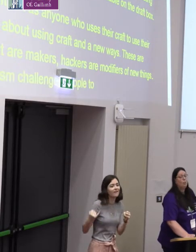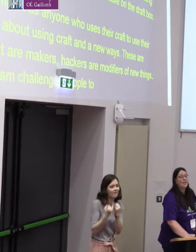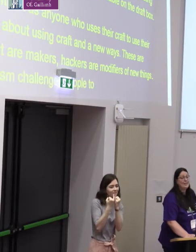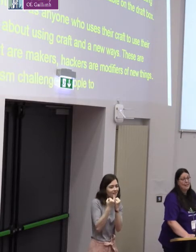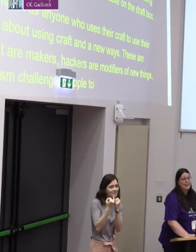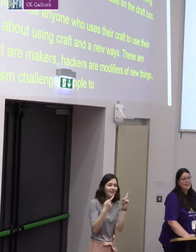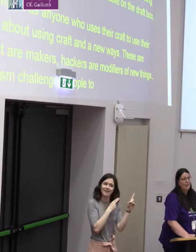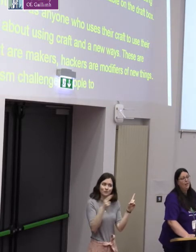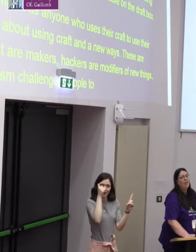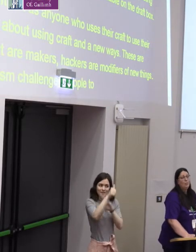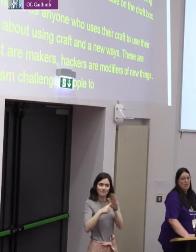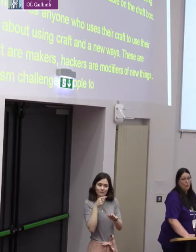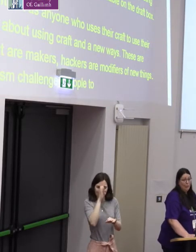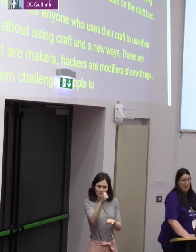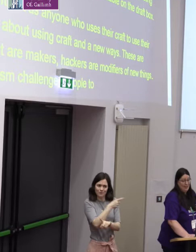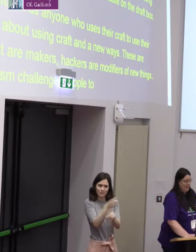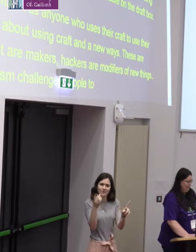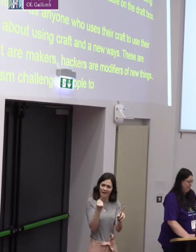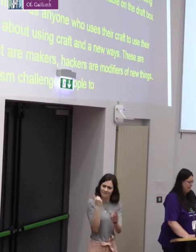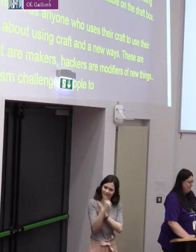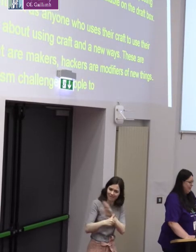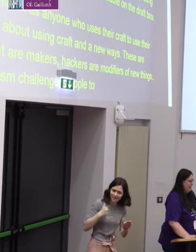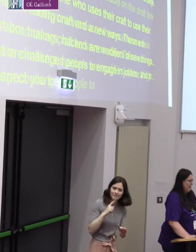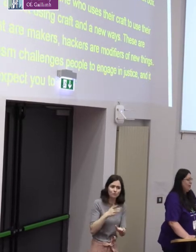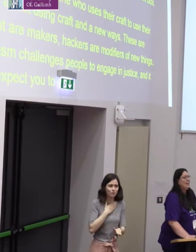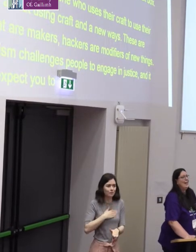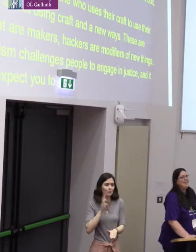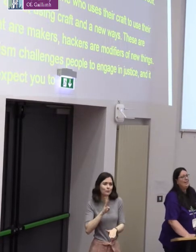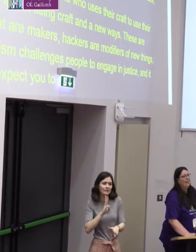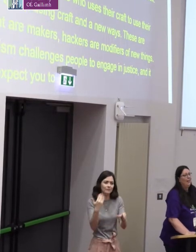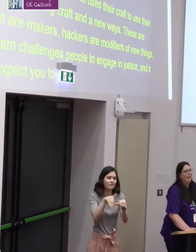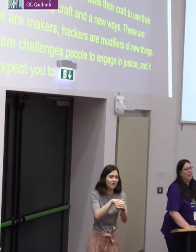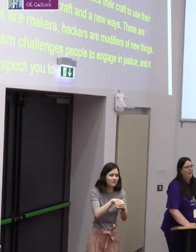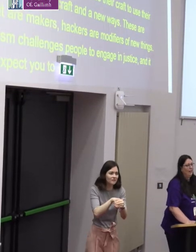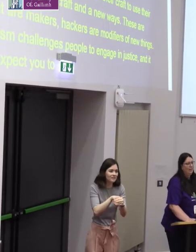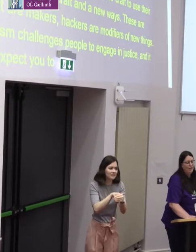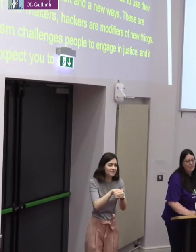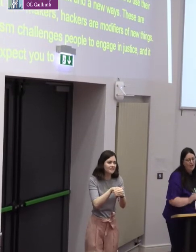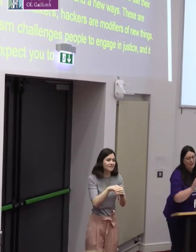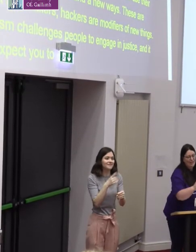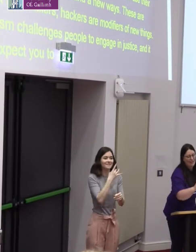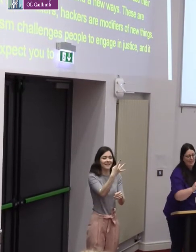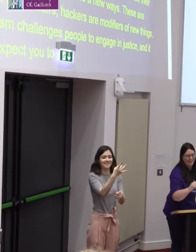come with skills, but willingness. Can you get closer to the microphone?